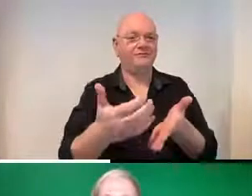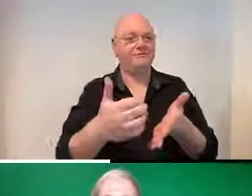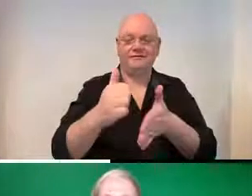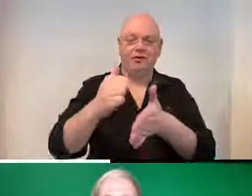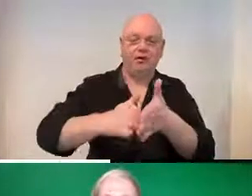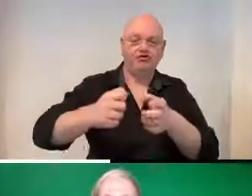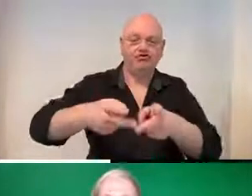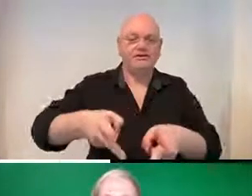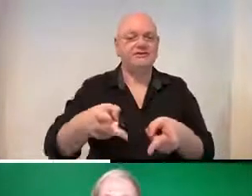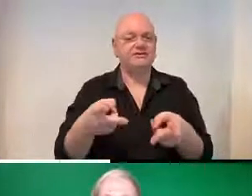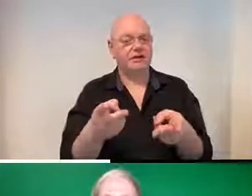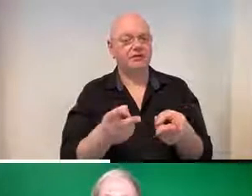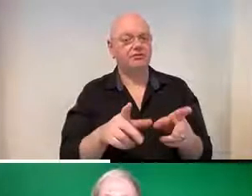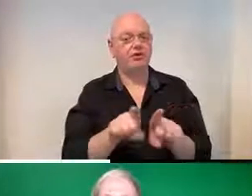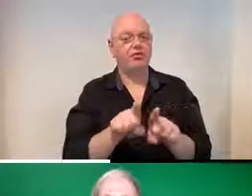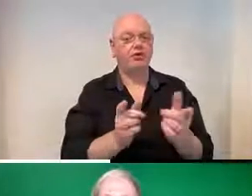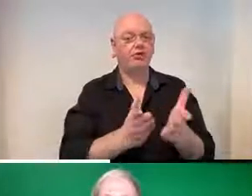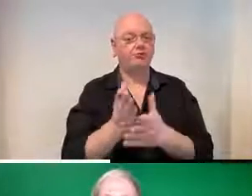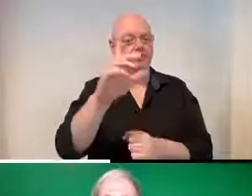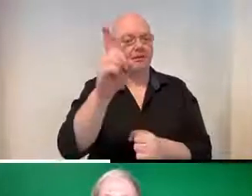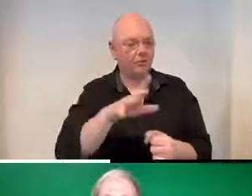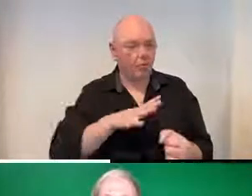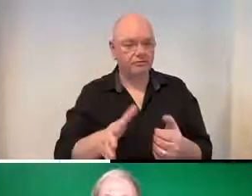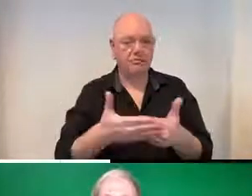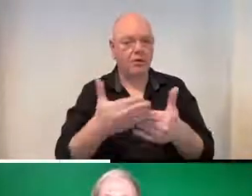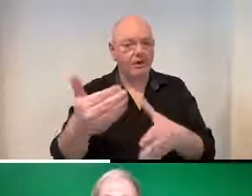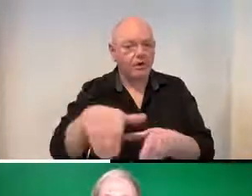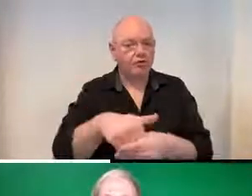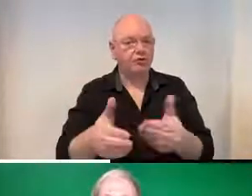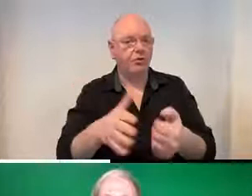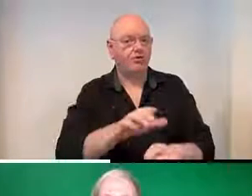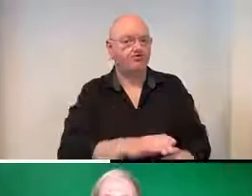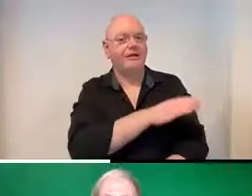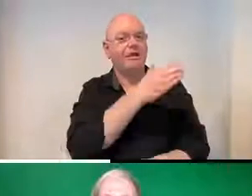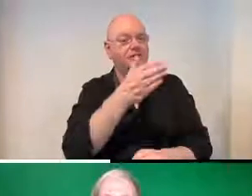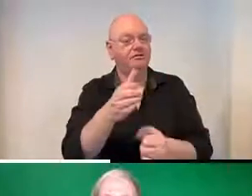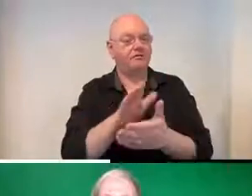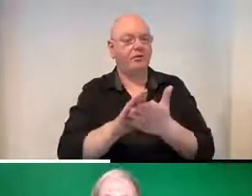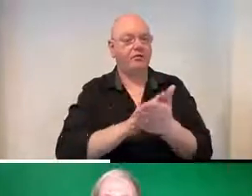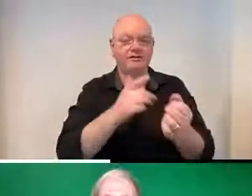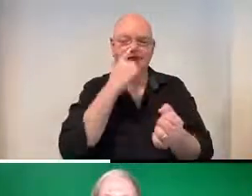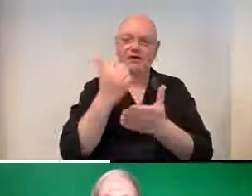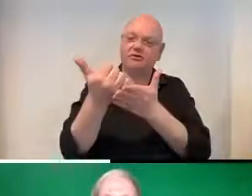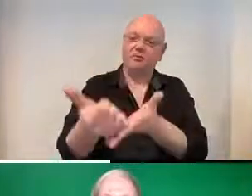It is just some key takeaways for you. So, the first is that the report I think put forwards